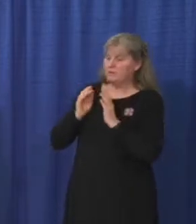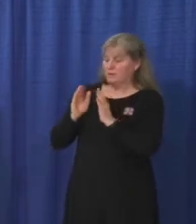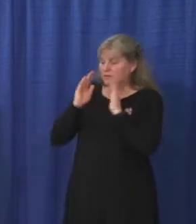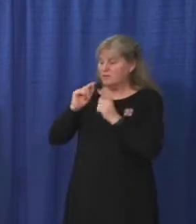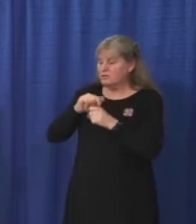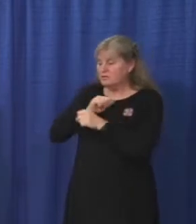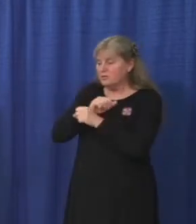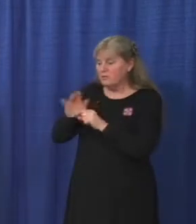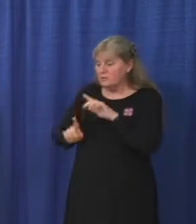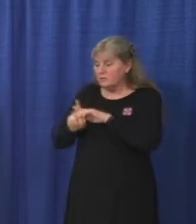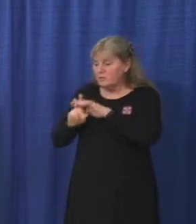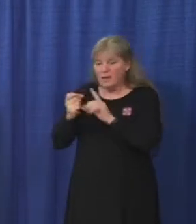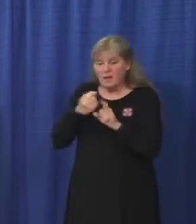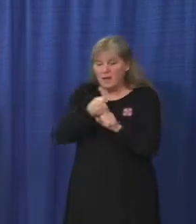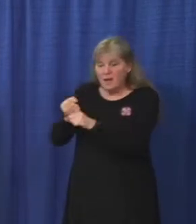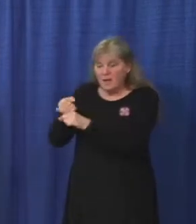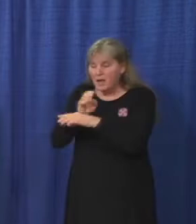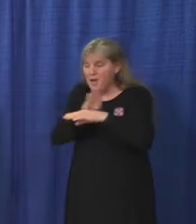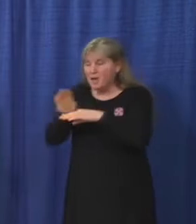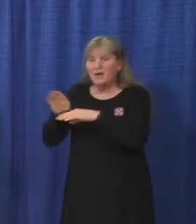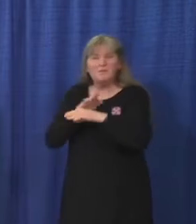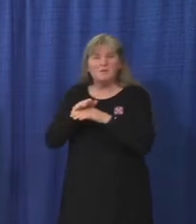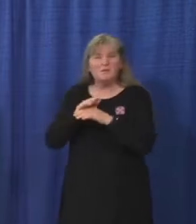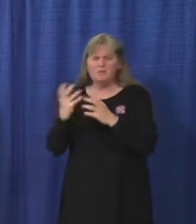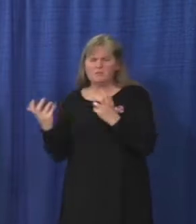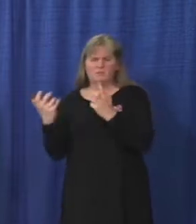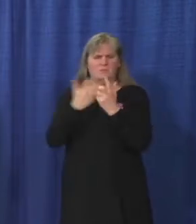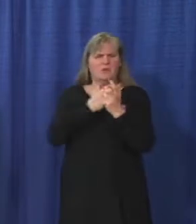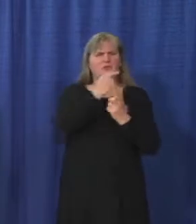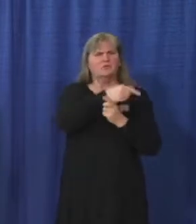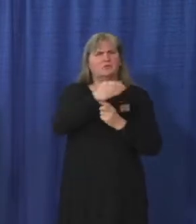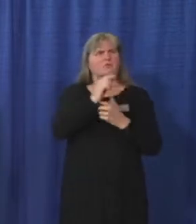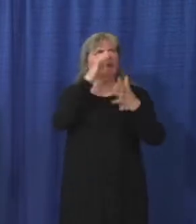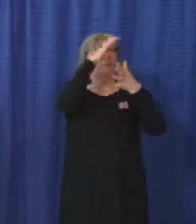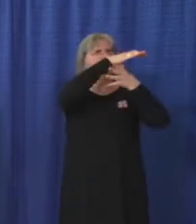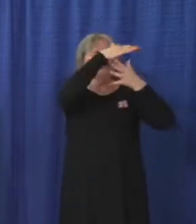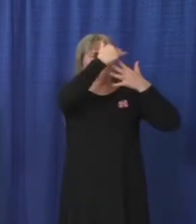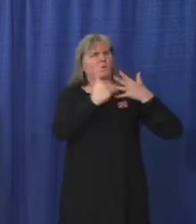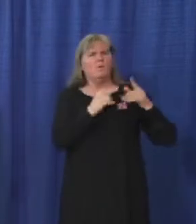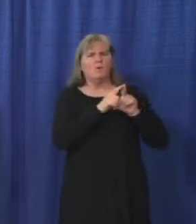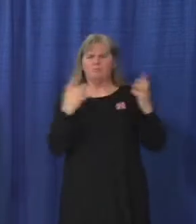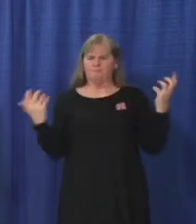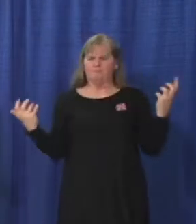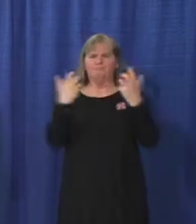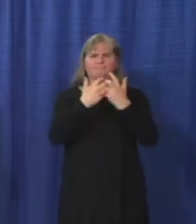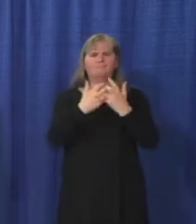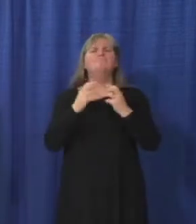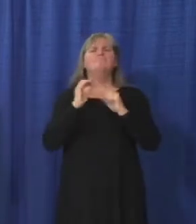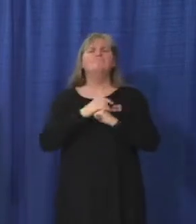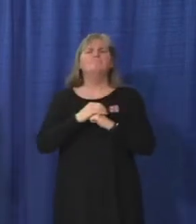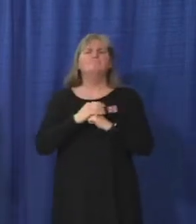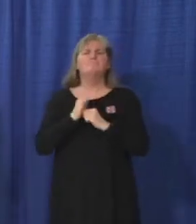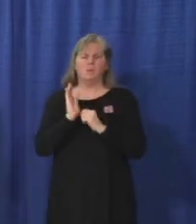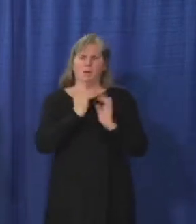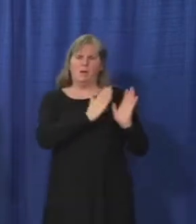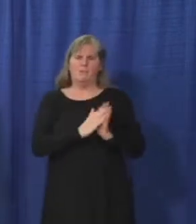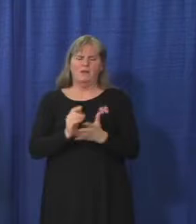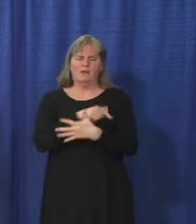the government's priorities and programs. Our plan identifies five key pillars where we will focus our